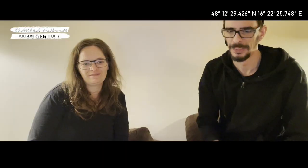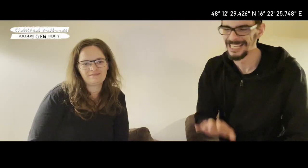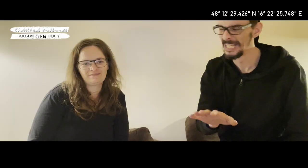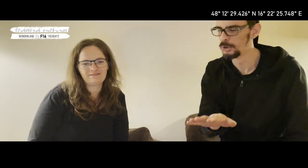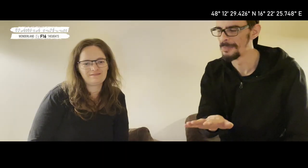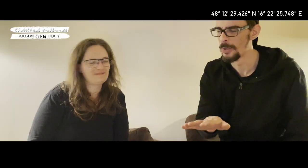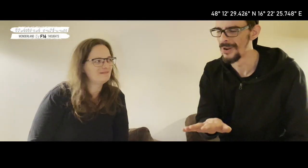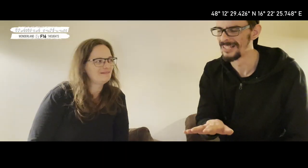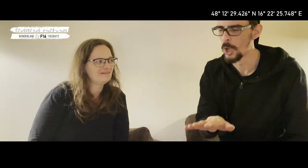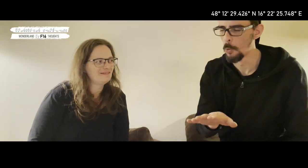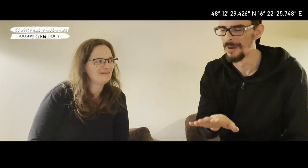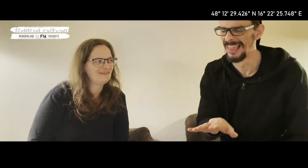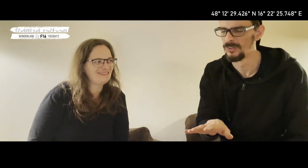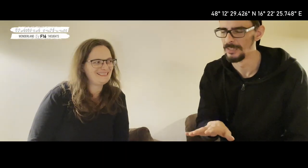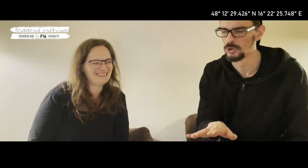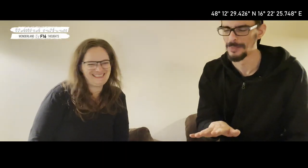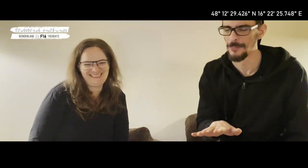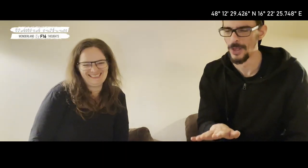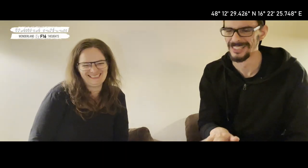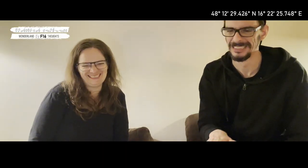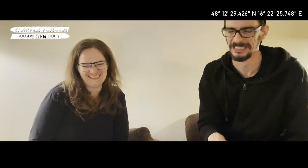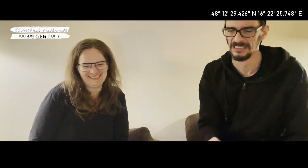[Noah attempts to lip-read English words.] Go into the water — relax everything is fine now.